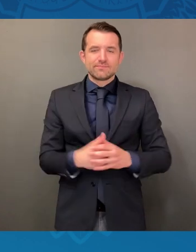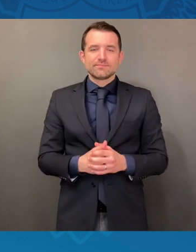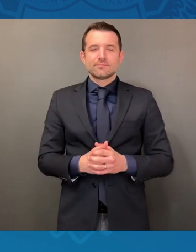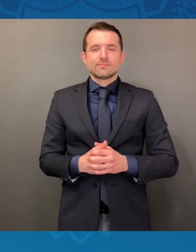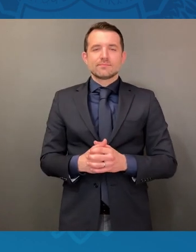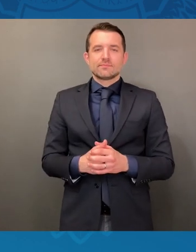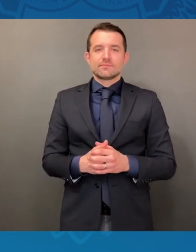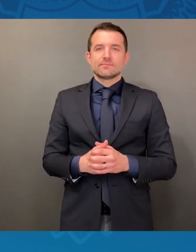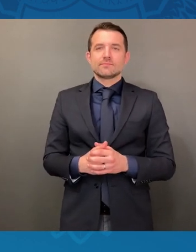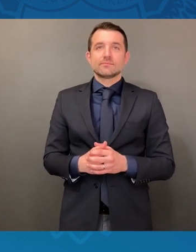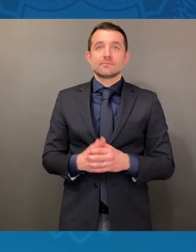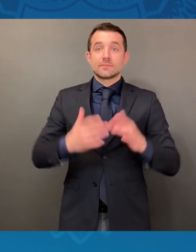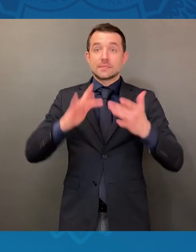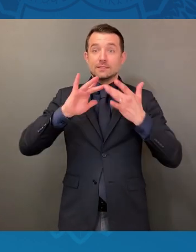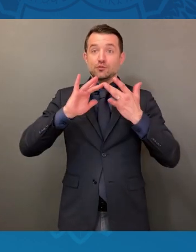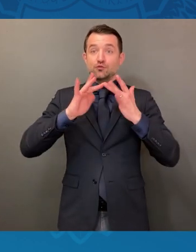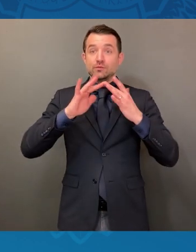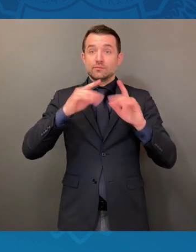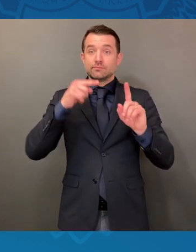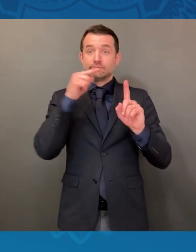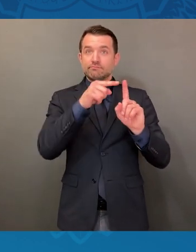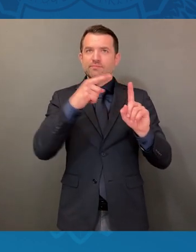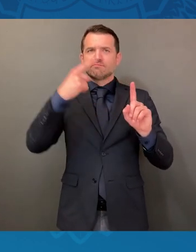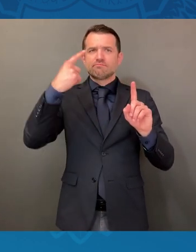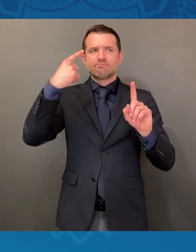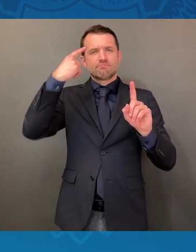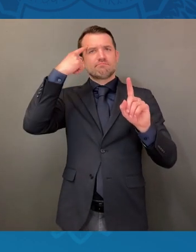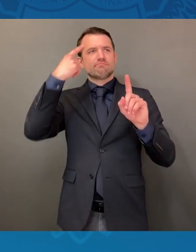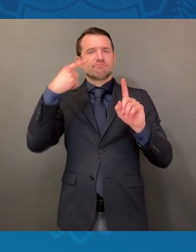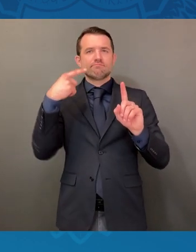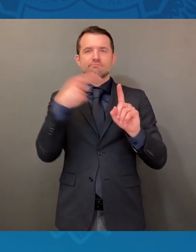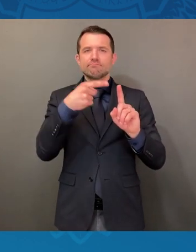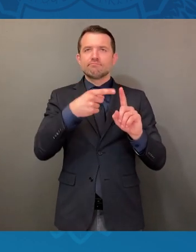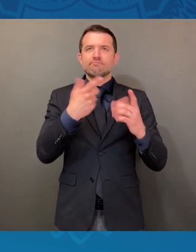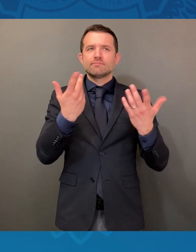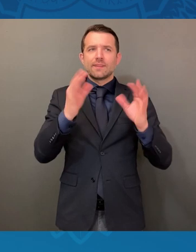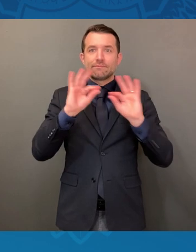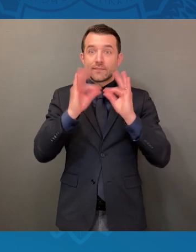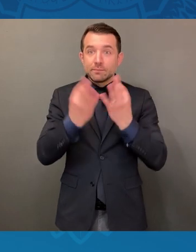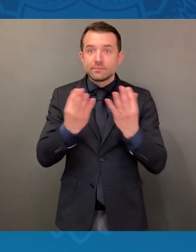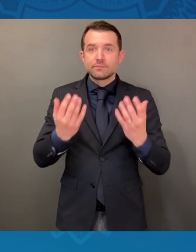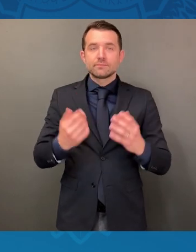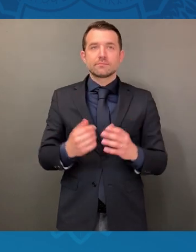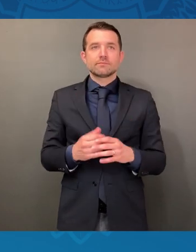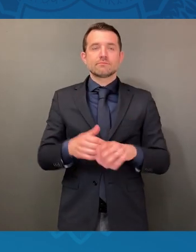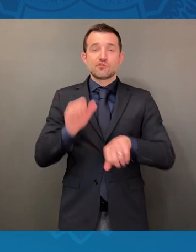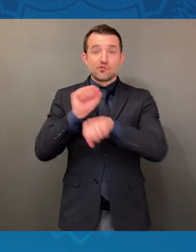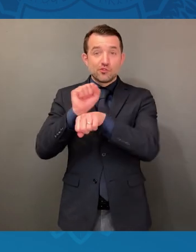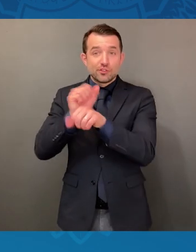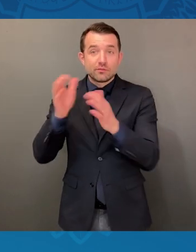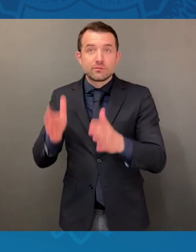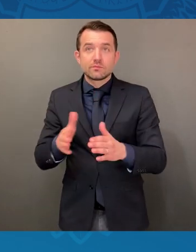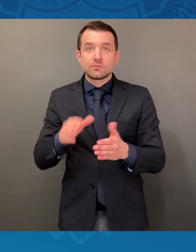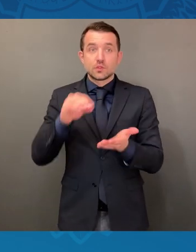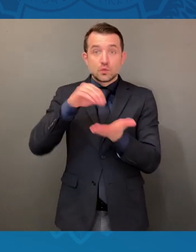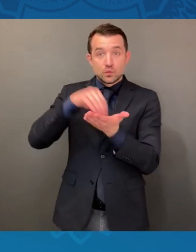Think about it when we connect families and workers, students and small business owners, patients and health professionals,